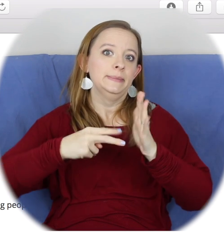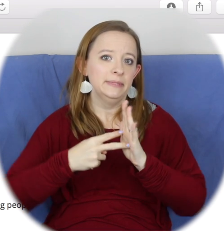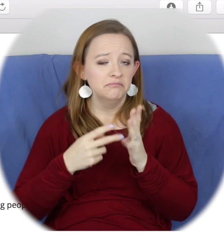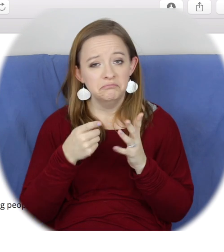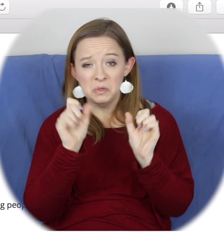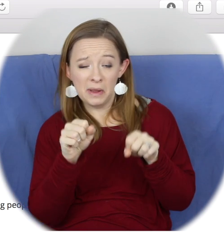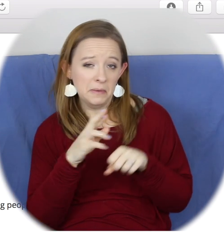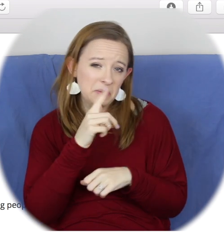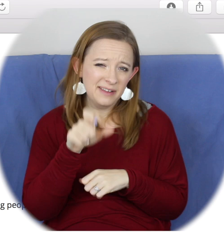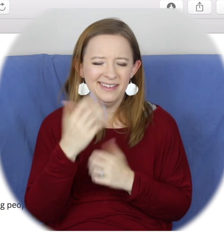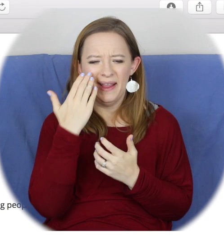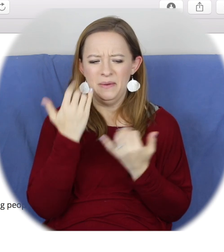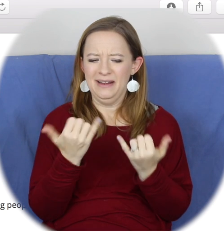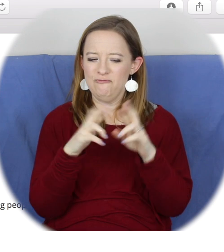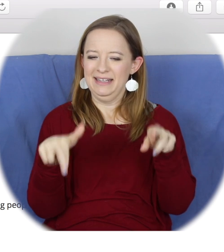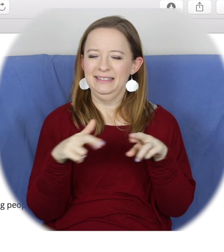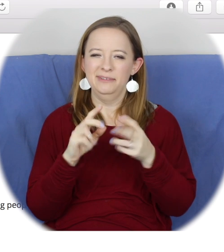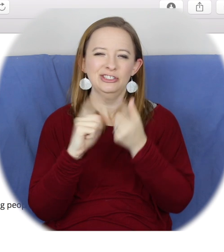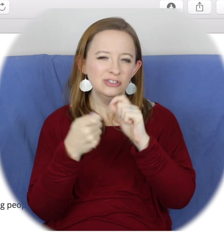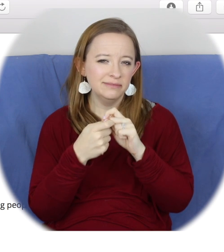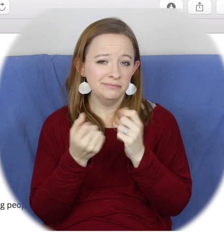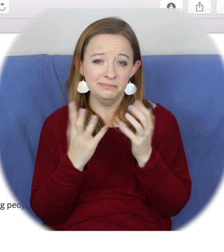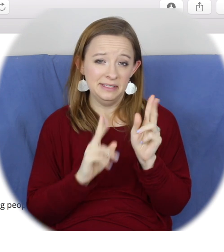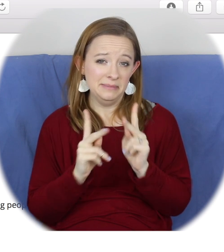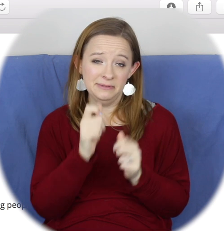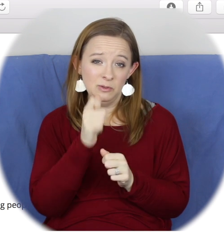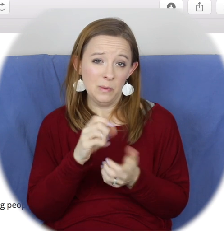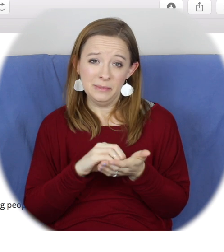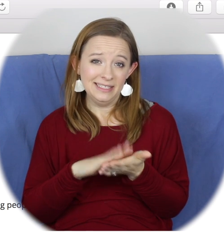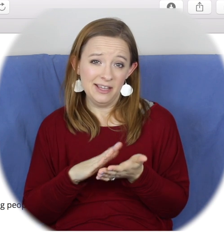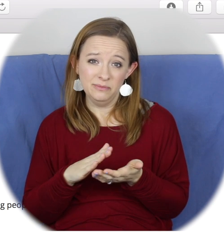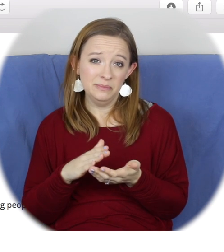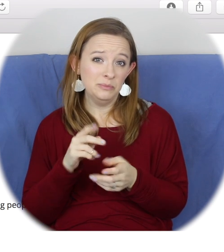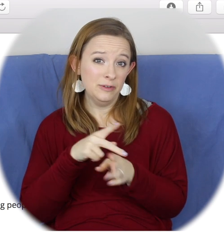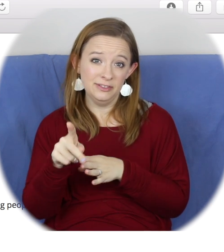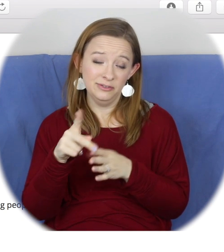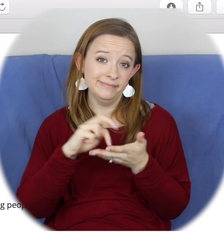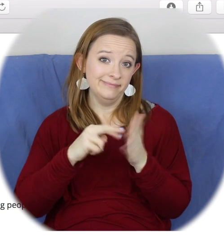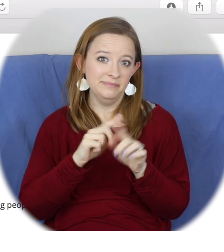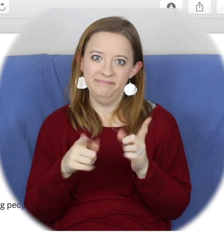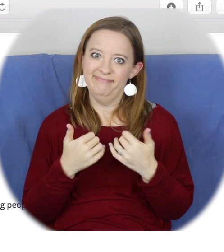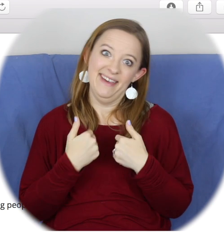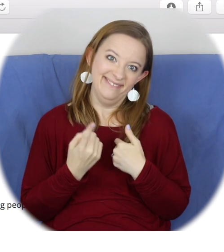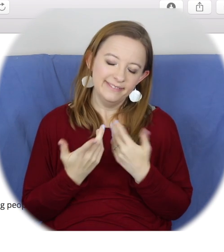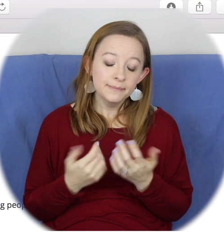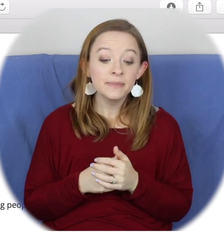which you can or you don't have to put on. I know resumes are changing now and and a lot of times people don't put down a professional purpose but I just have one on there.